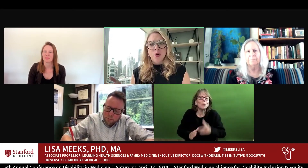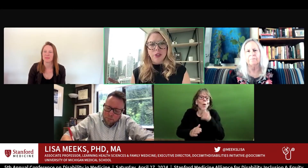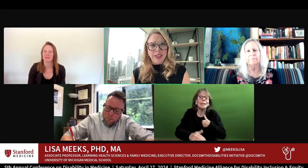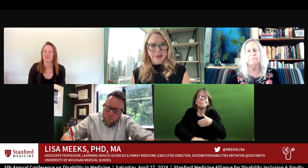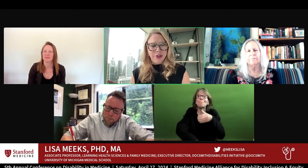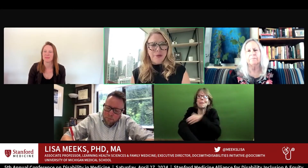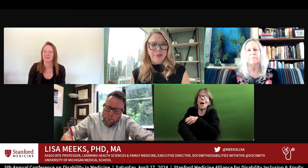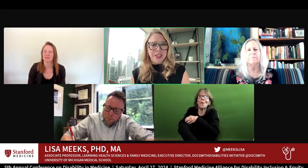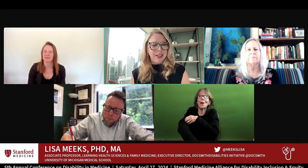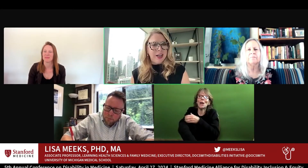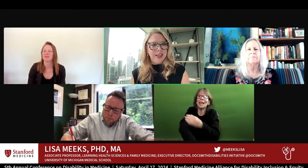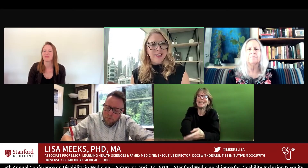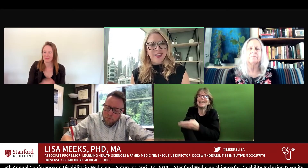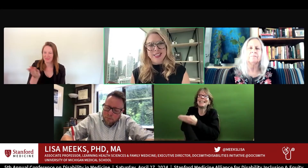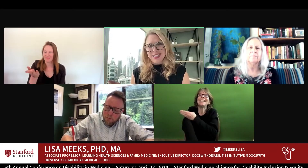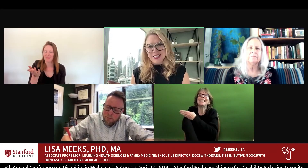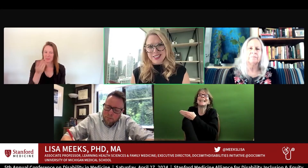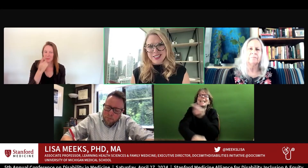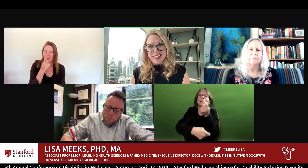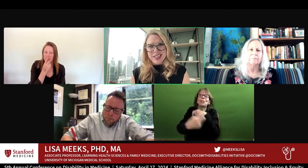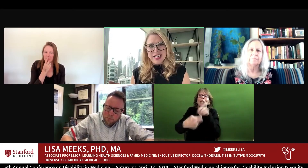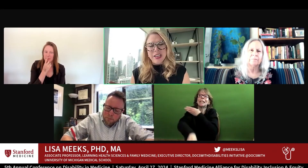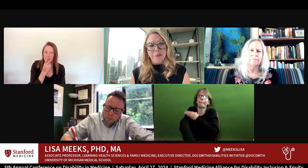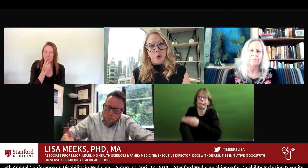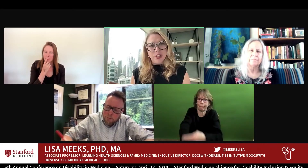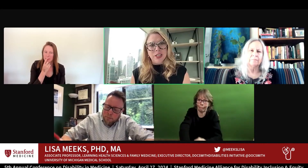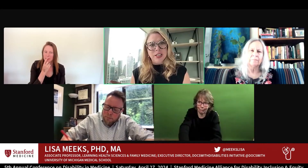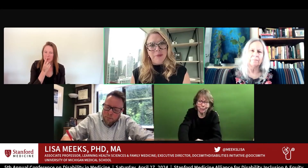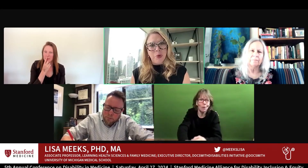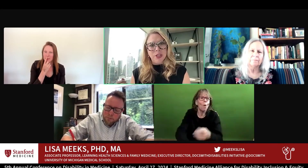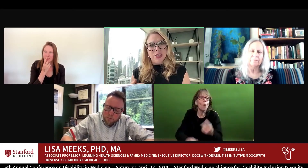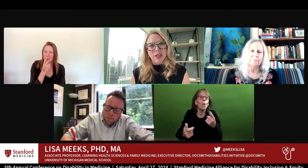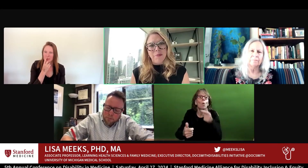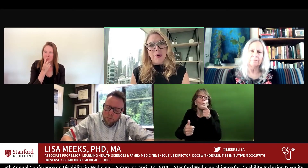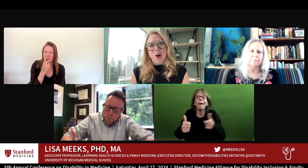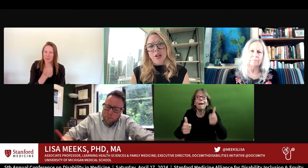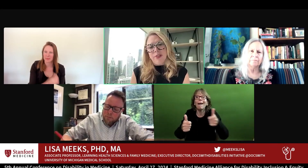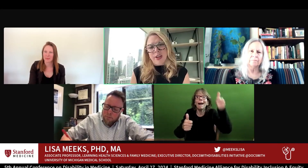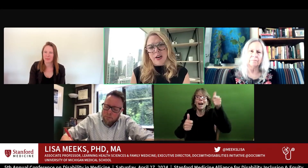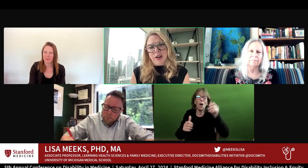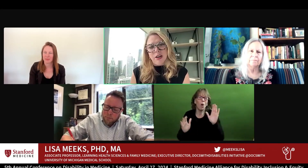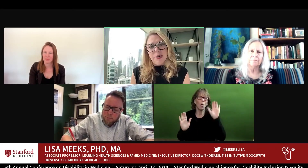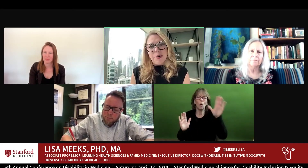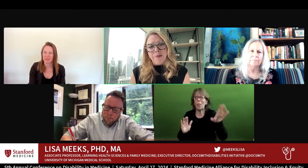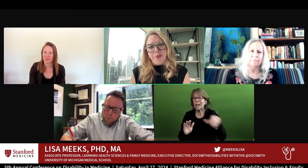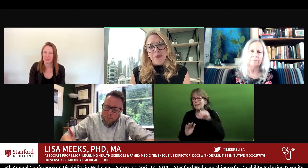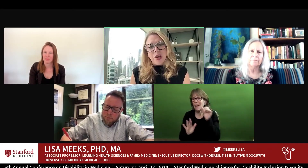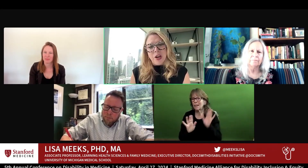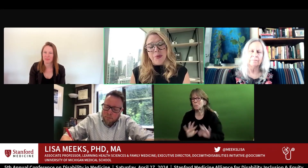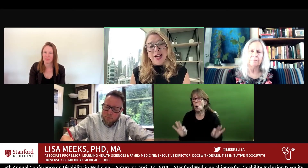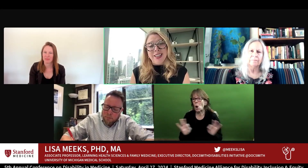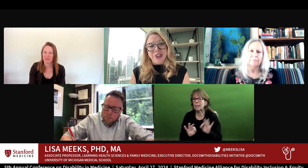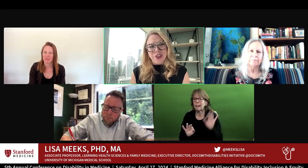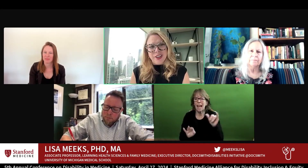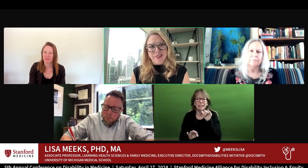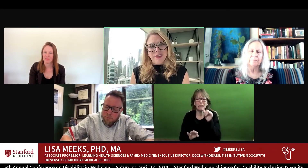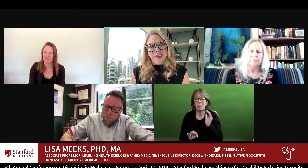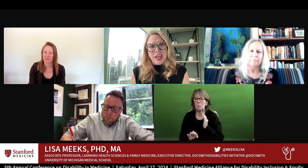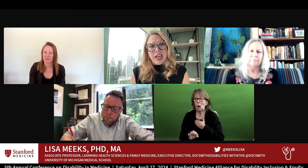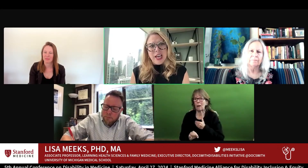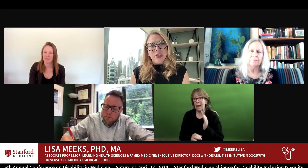or leadership decides that this isn't important to them or it's not part of their initiative.